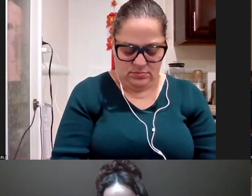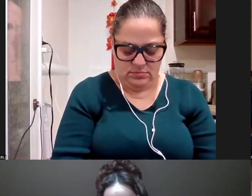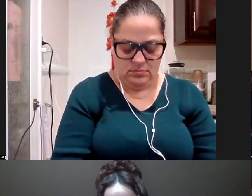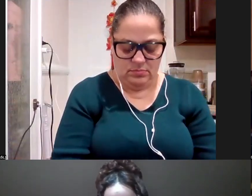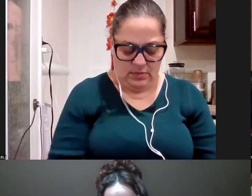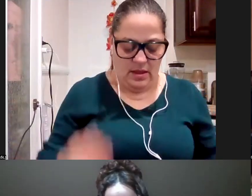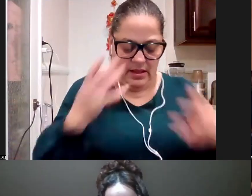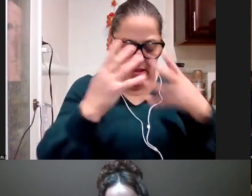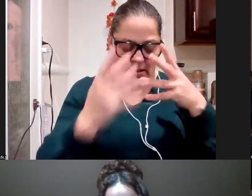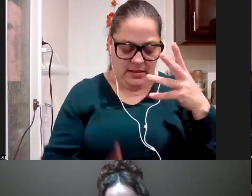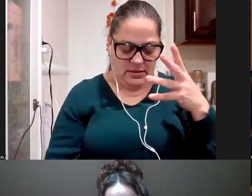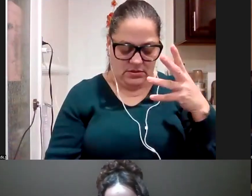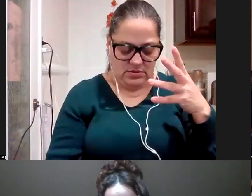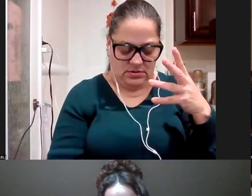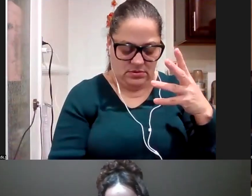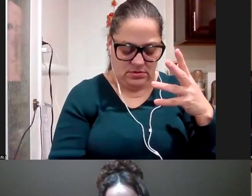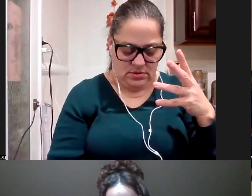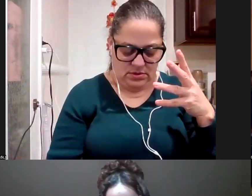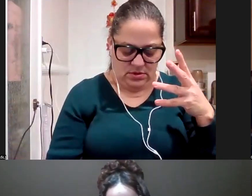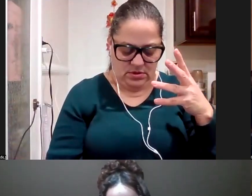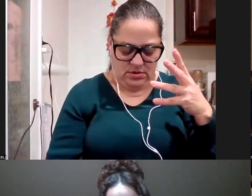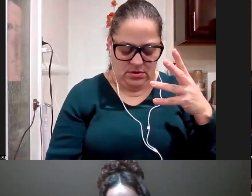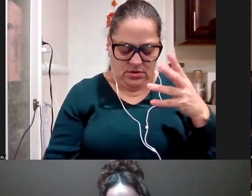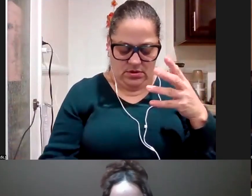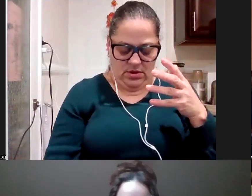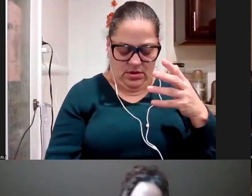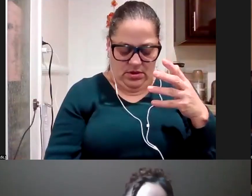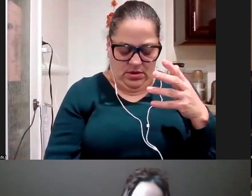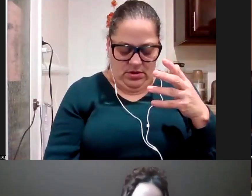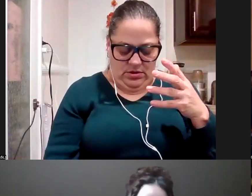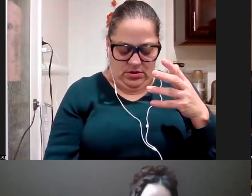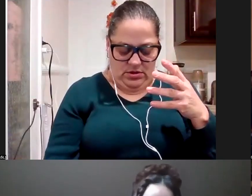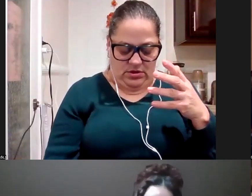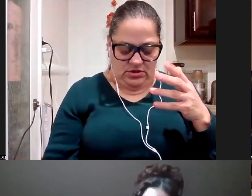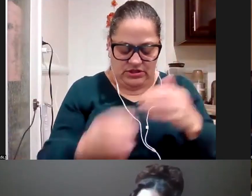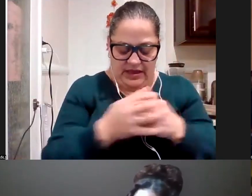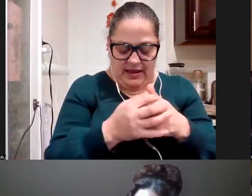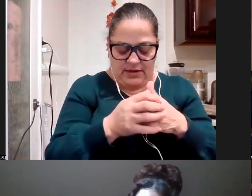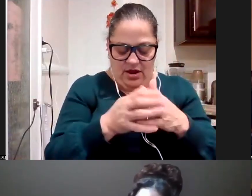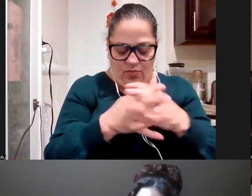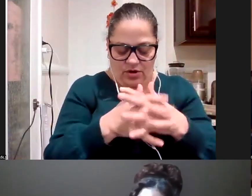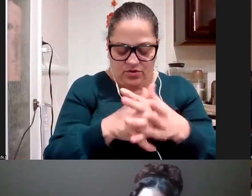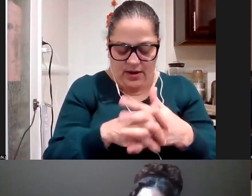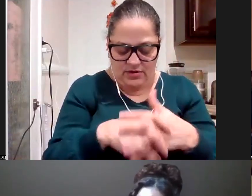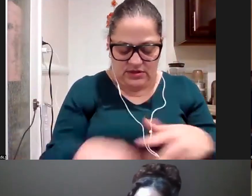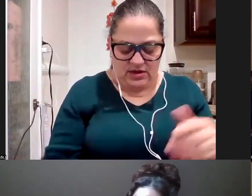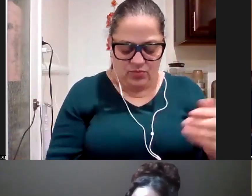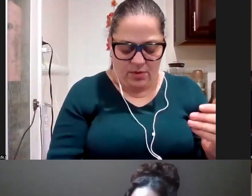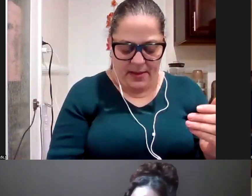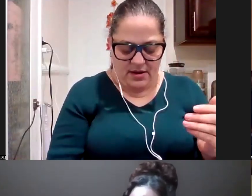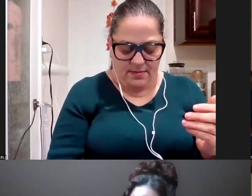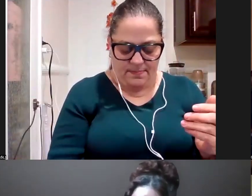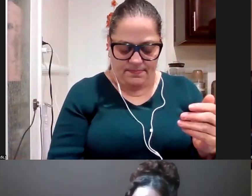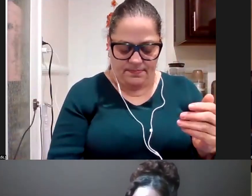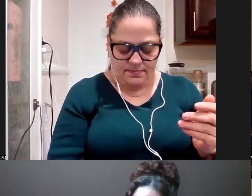of things that are, you know, that, you know, I'm 83. Good heavens, I might not be here in 30 years,